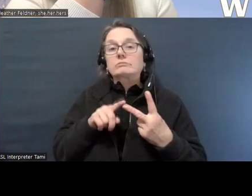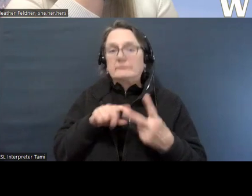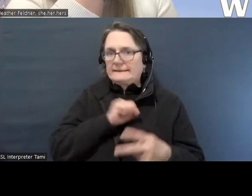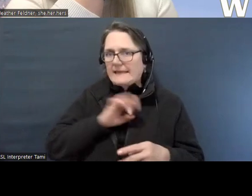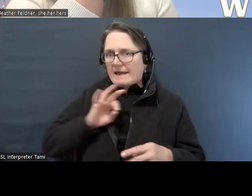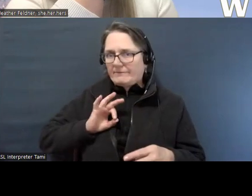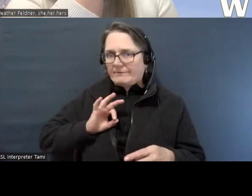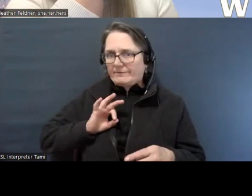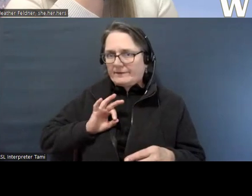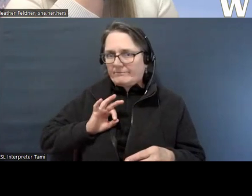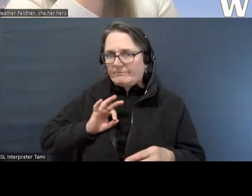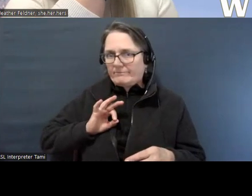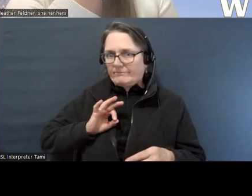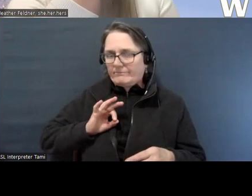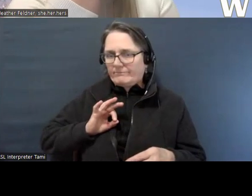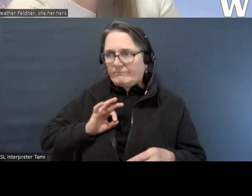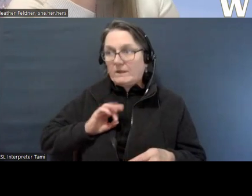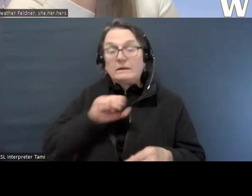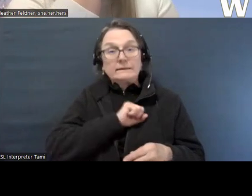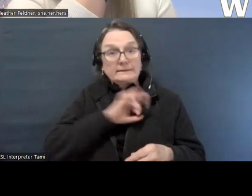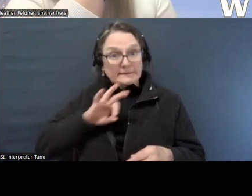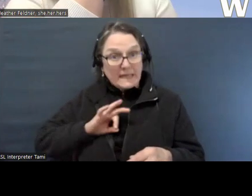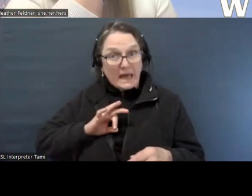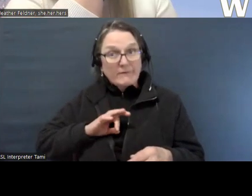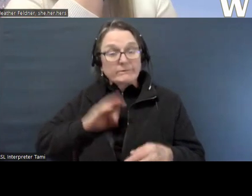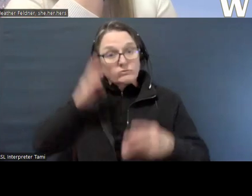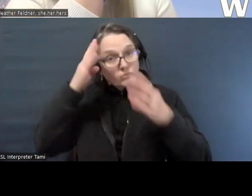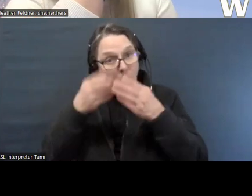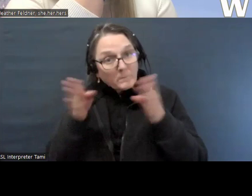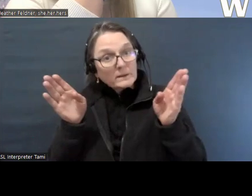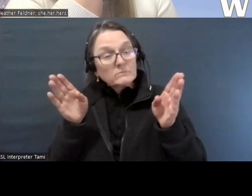and how receptive and respectful they are to me